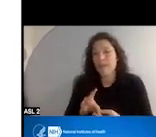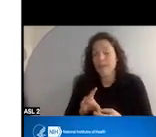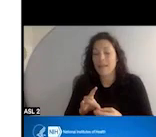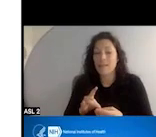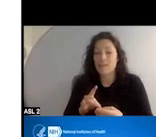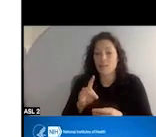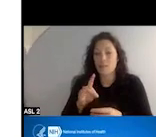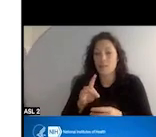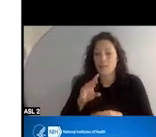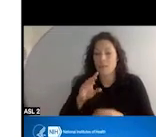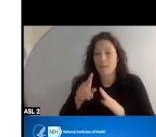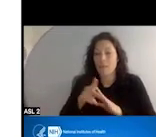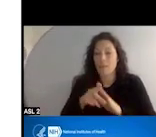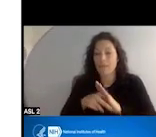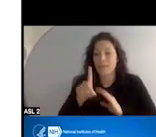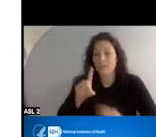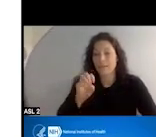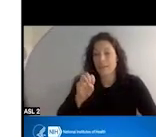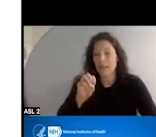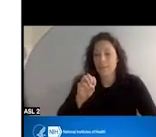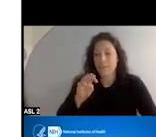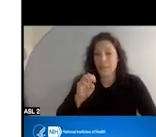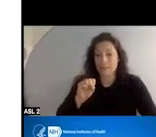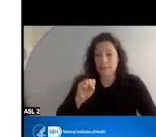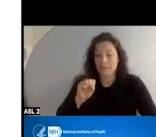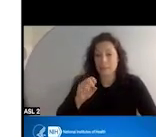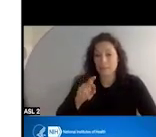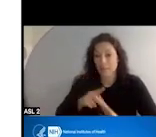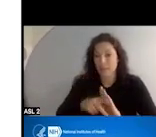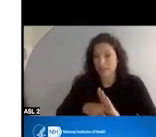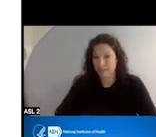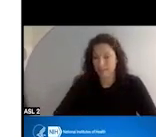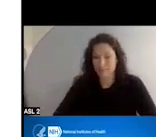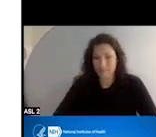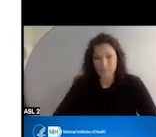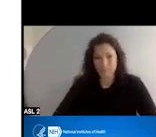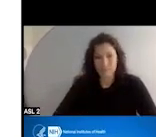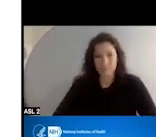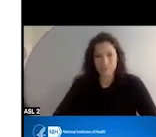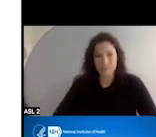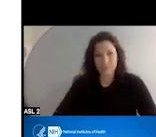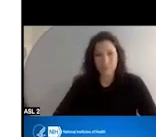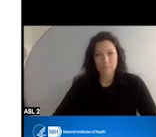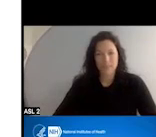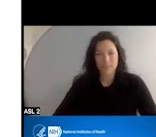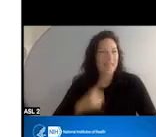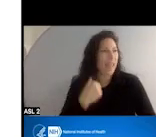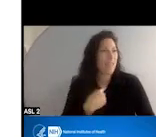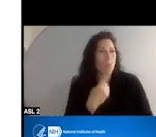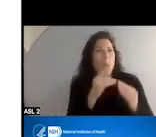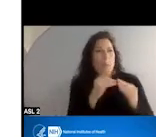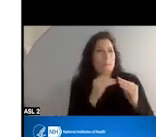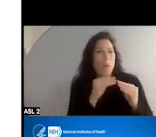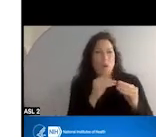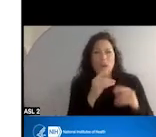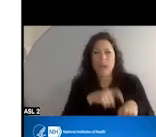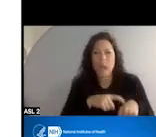whose scientific data these are. Elyse Sullivan: Great. Thank you, and I think we have time for just one more question before we close.